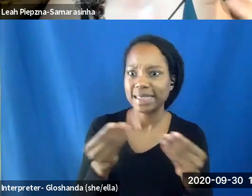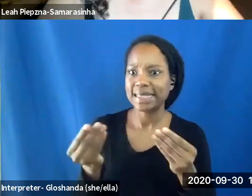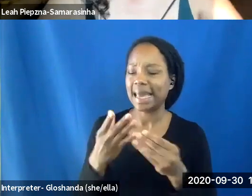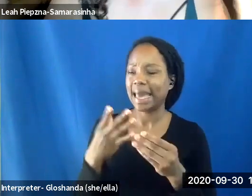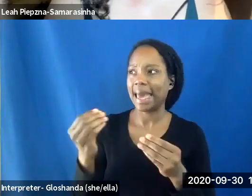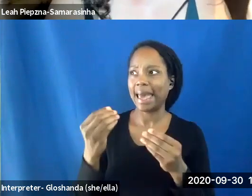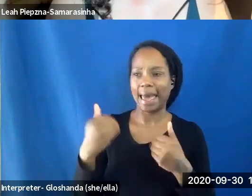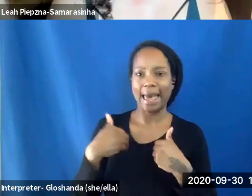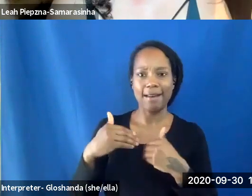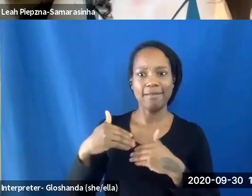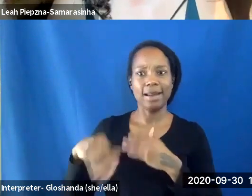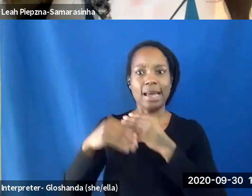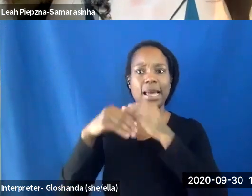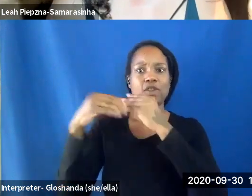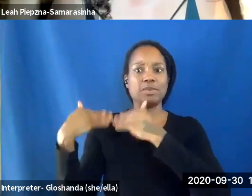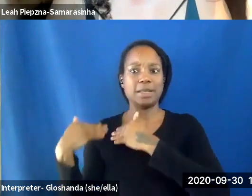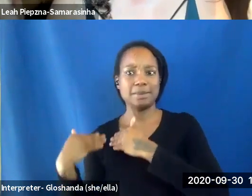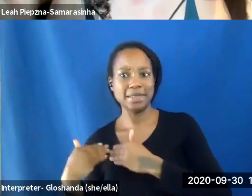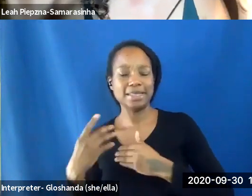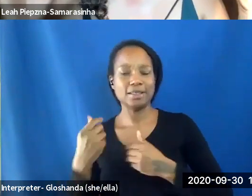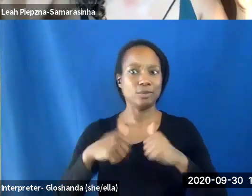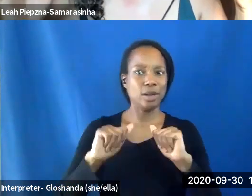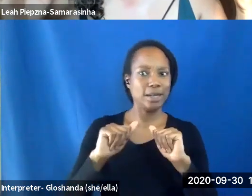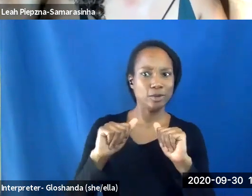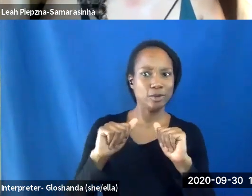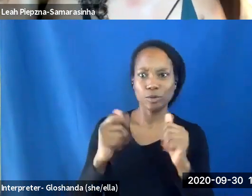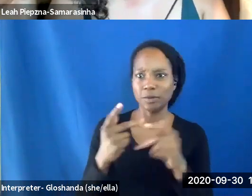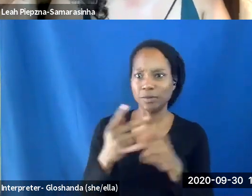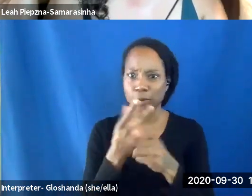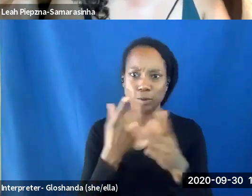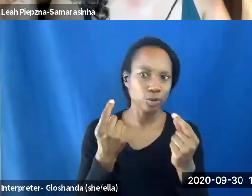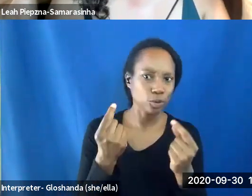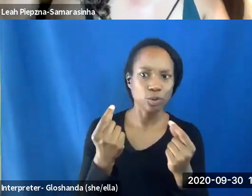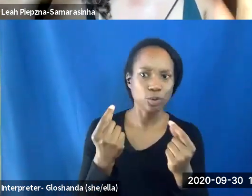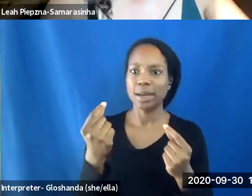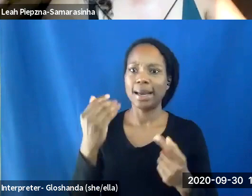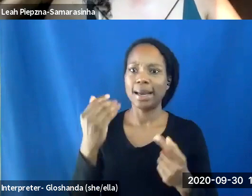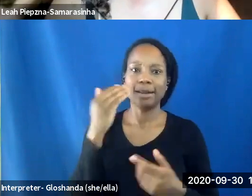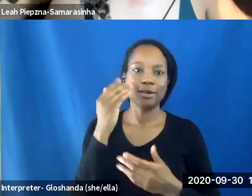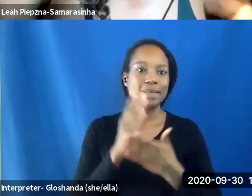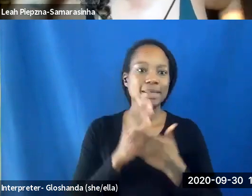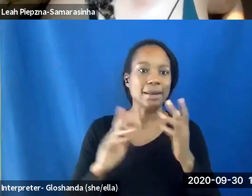But the knowledge I have is that someone was like, oh, we're not sure if all them wanted to be shouted out. So I'm not gonna list them,